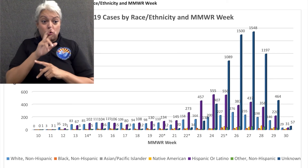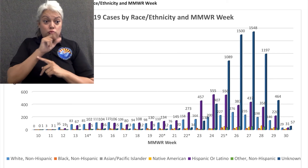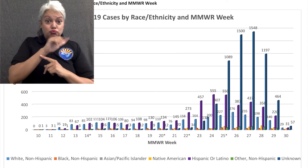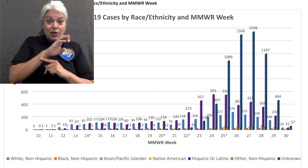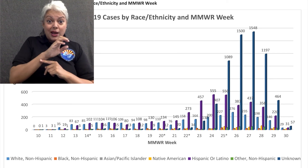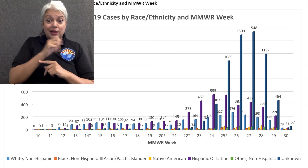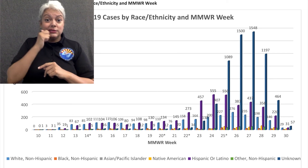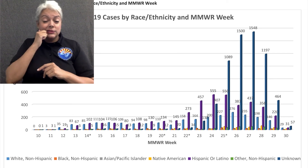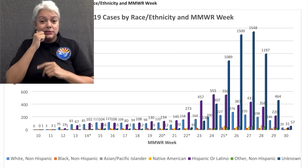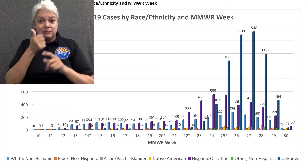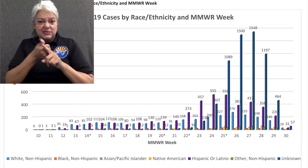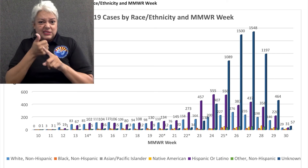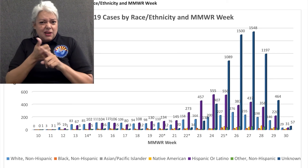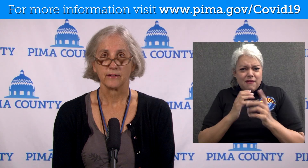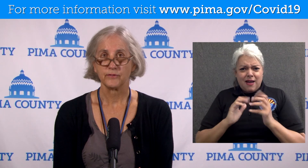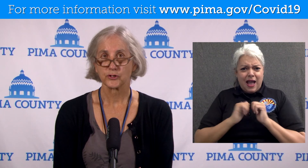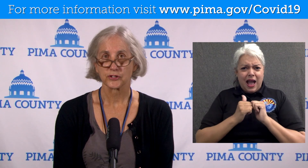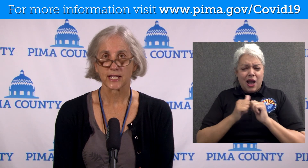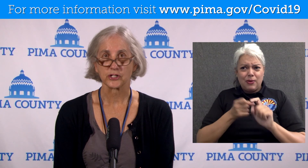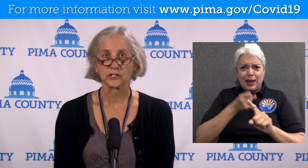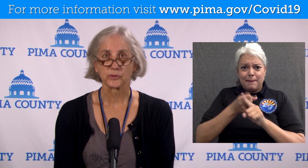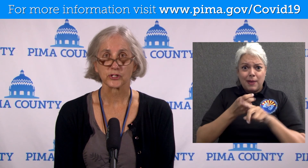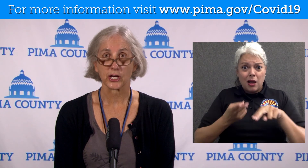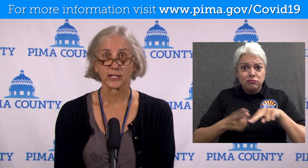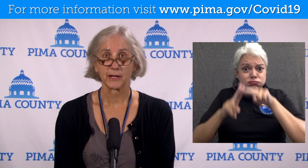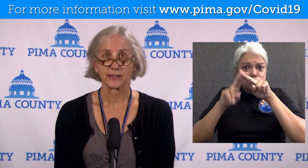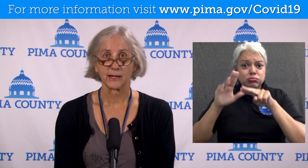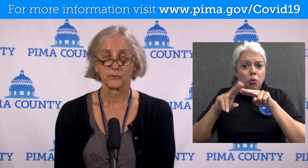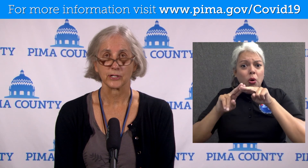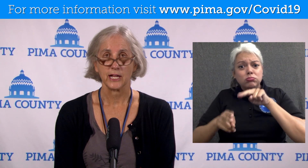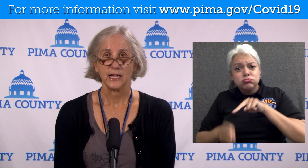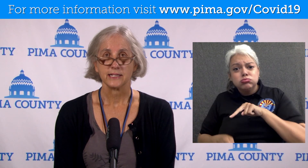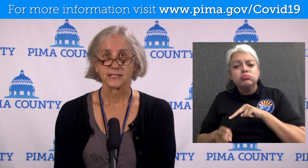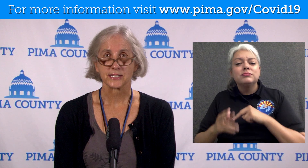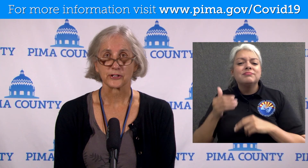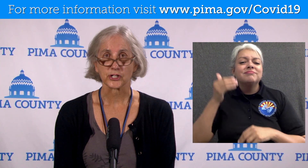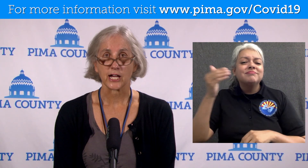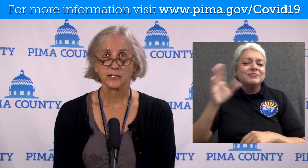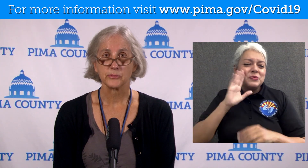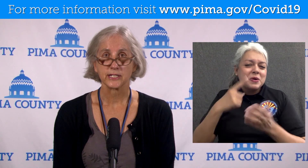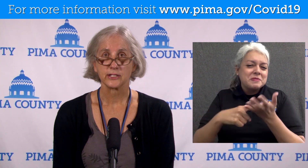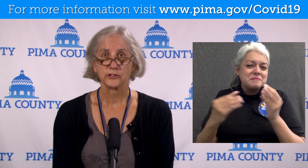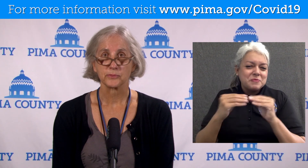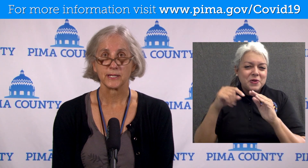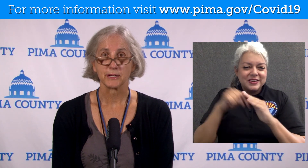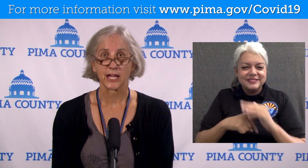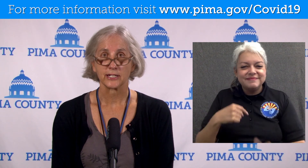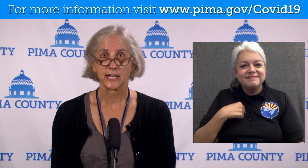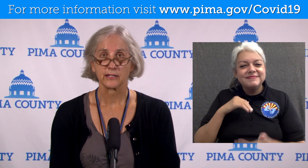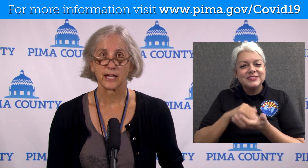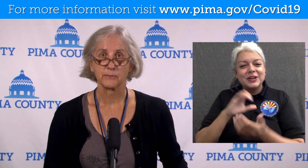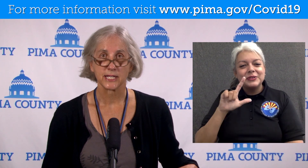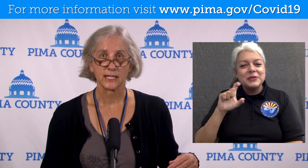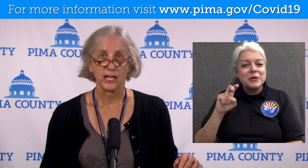on cases themselves in future sessions we'll talk about that more this is dr cullen bringing you your pima county health update